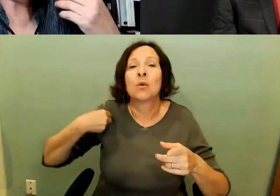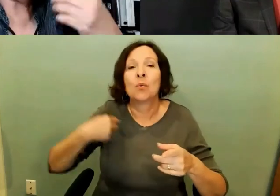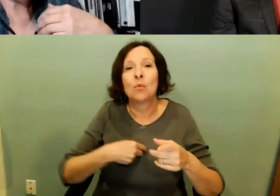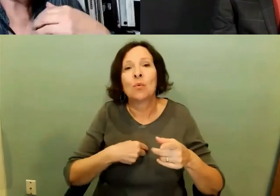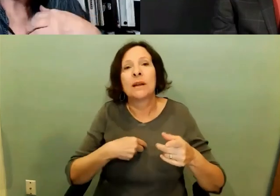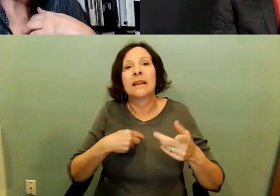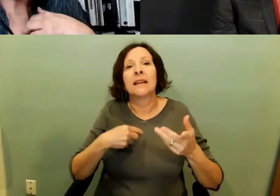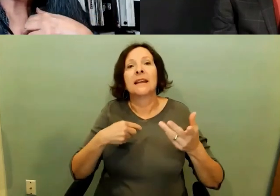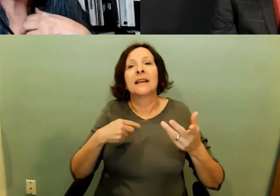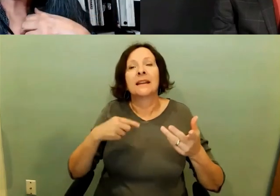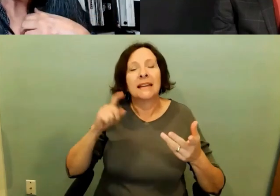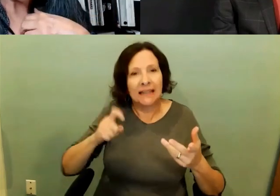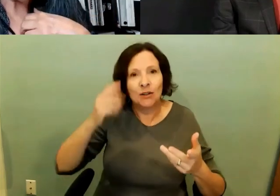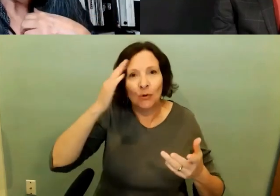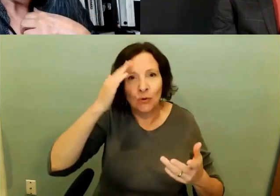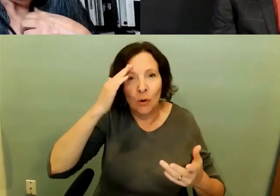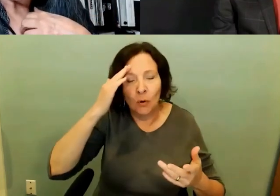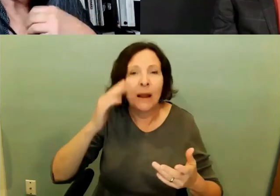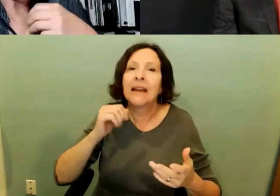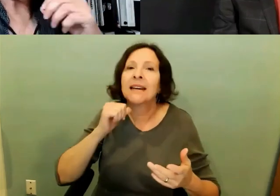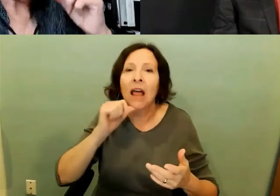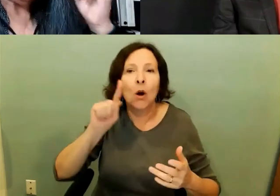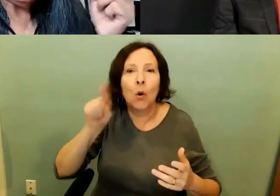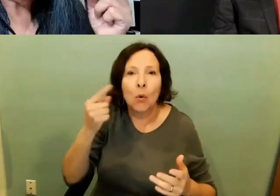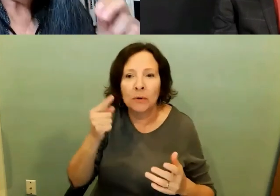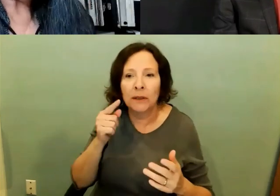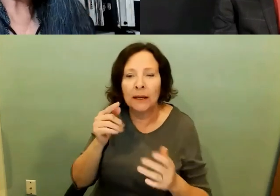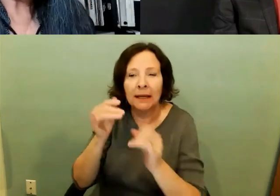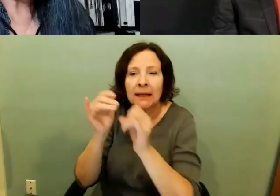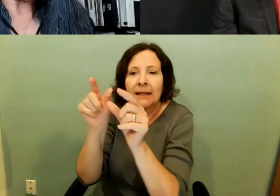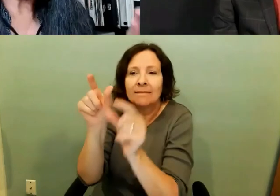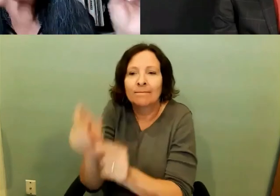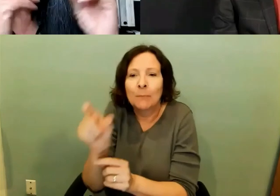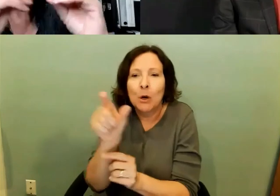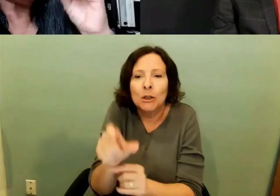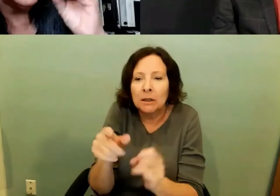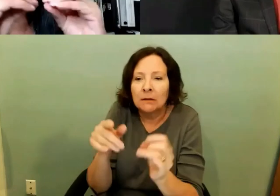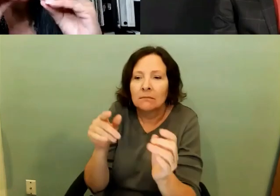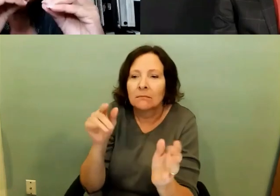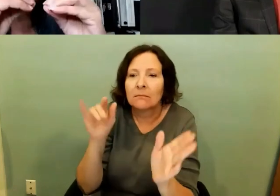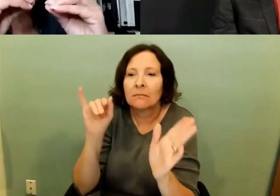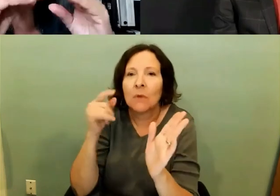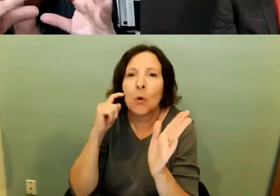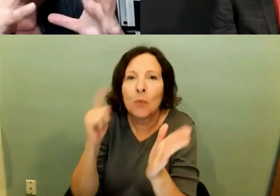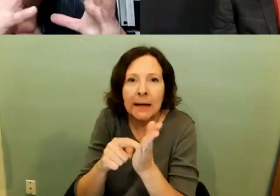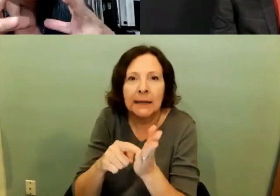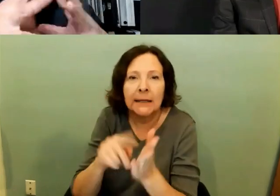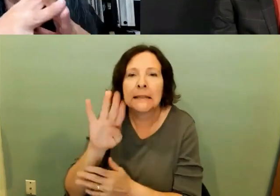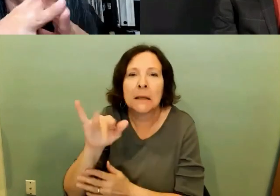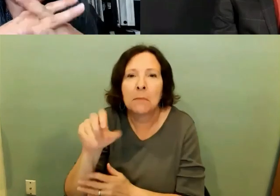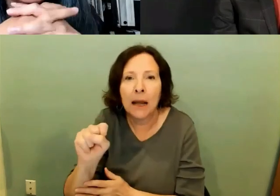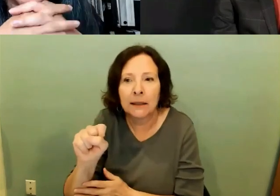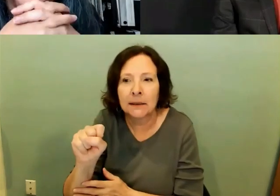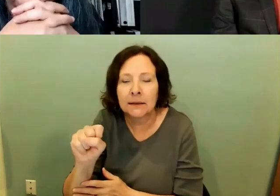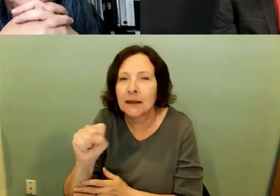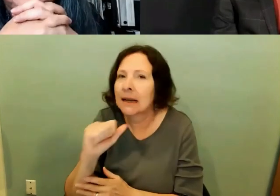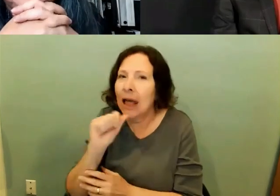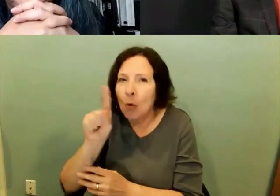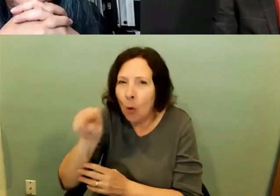on that individual, and I think the link to systemic is really important. So if I